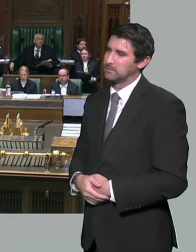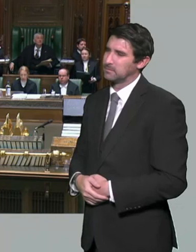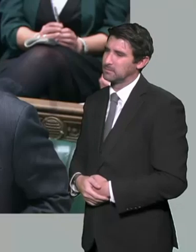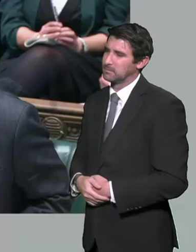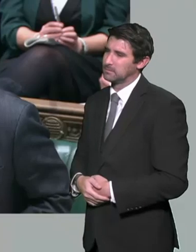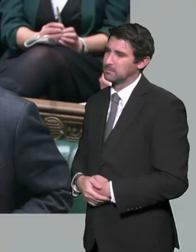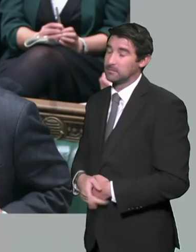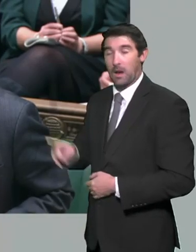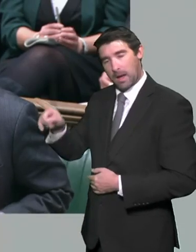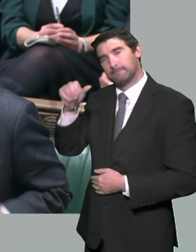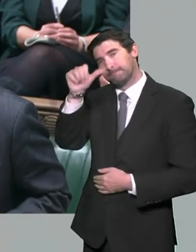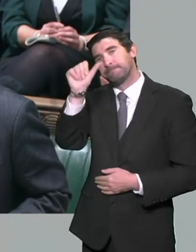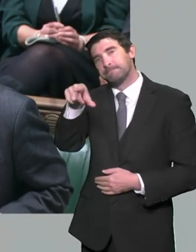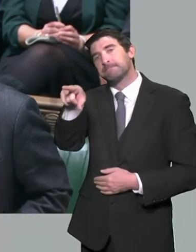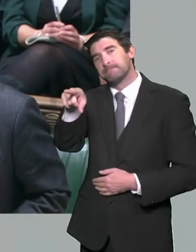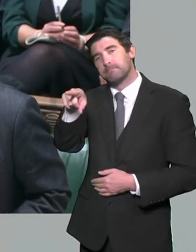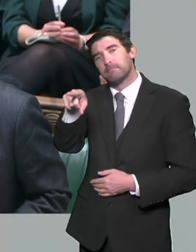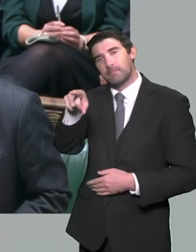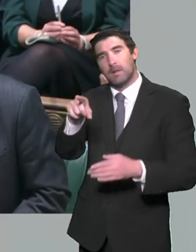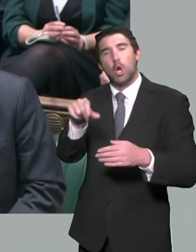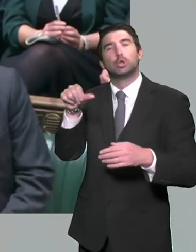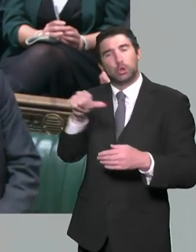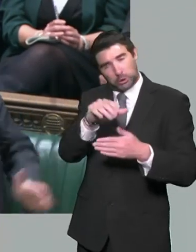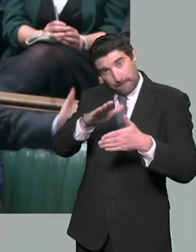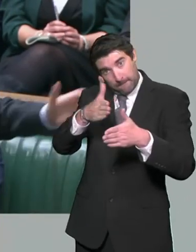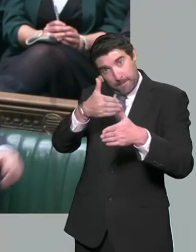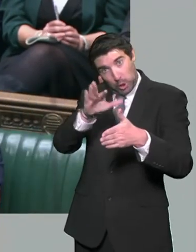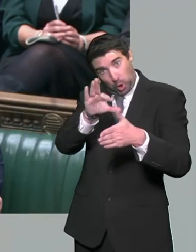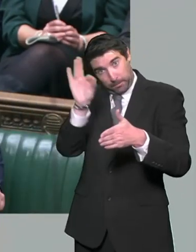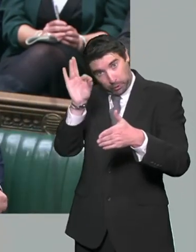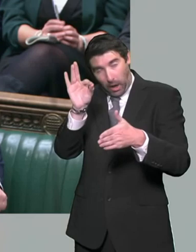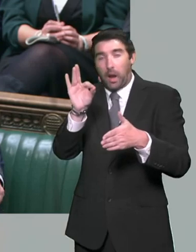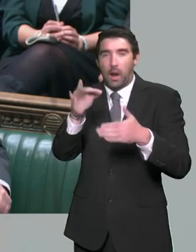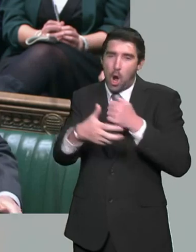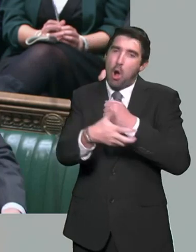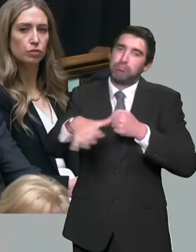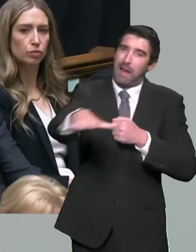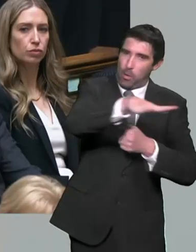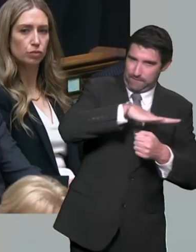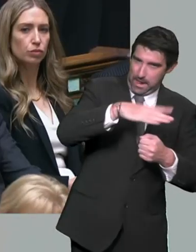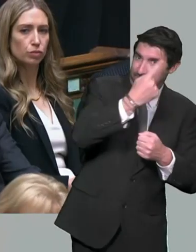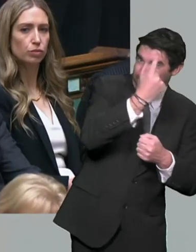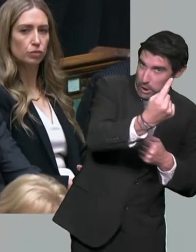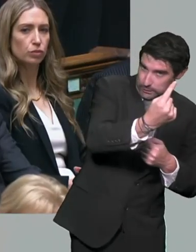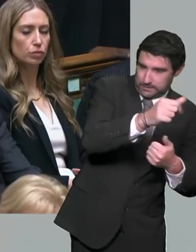We encourage the use of suitable brownfield land, and our policy is brownfield first, everywhere and always.